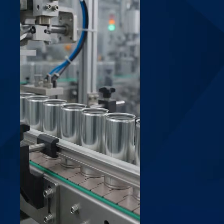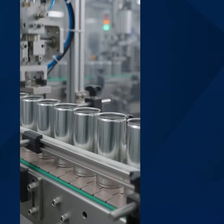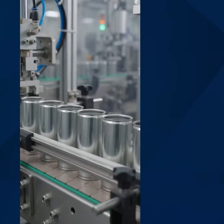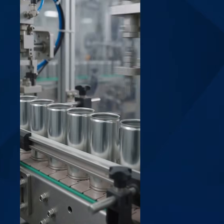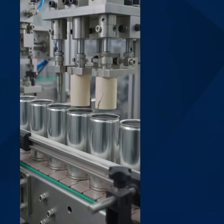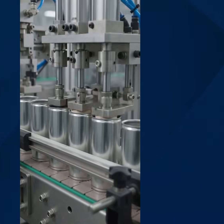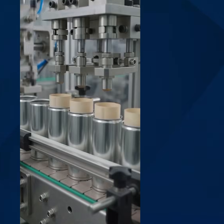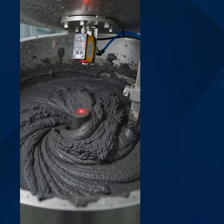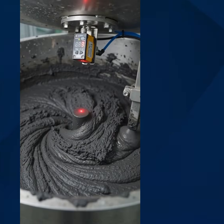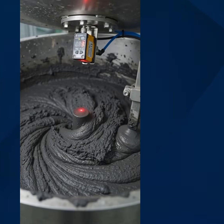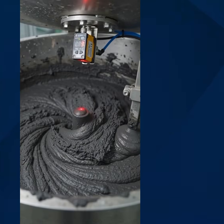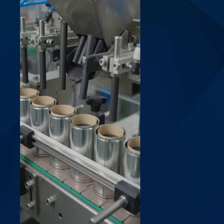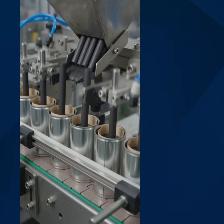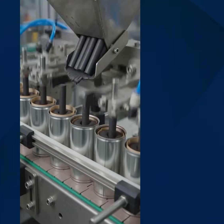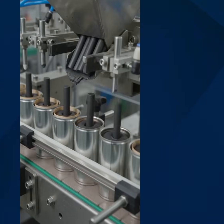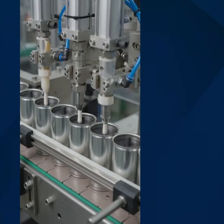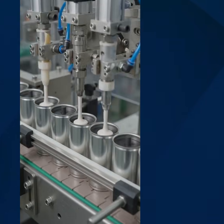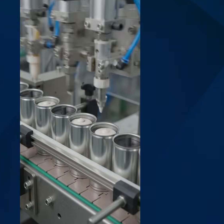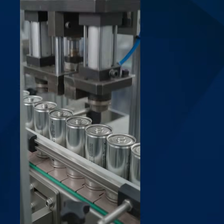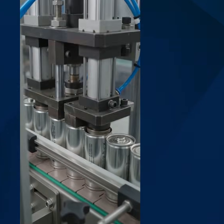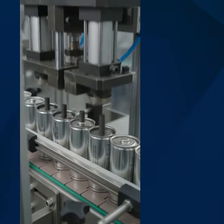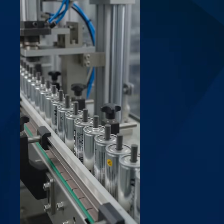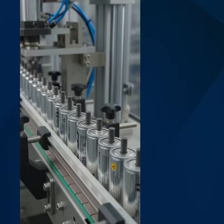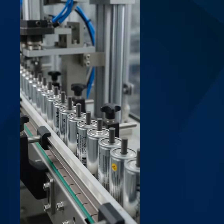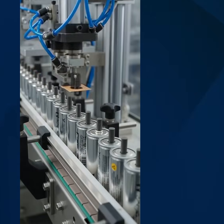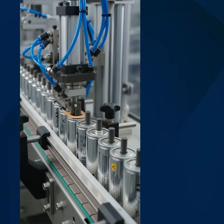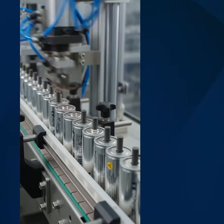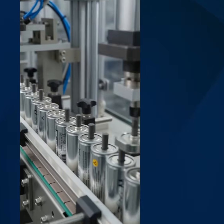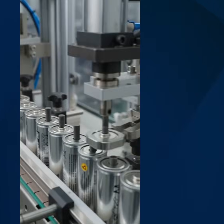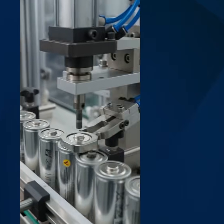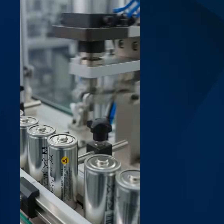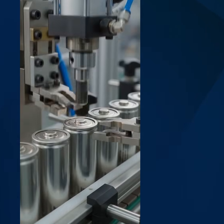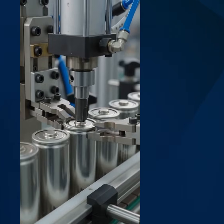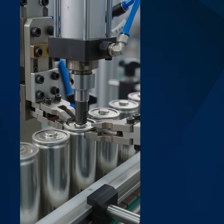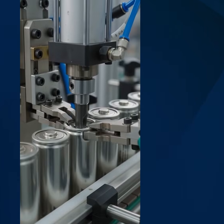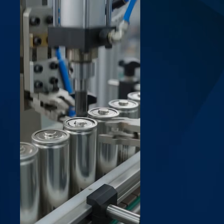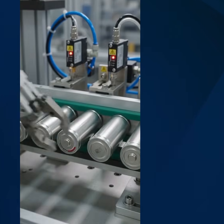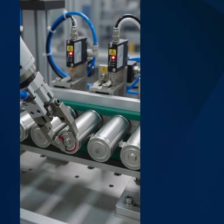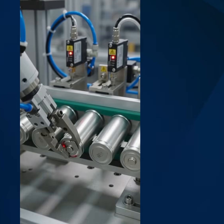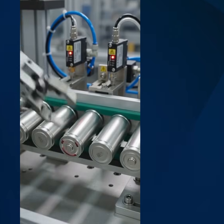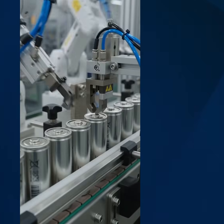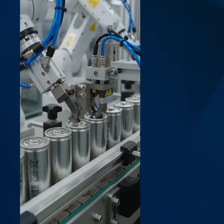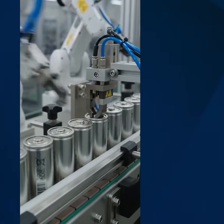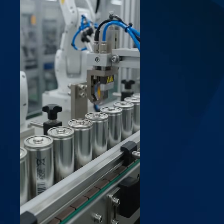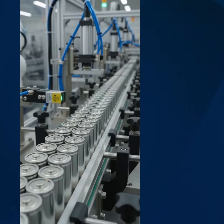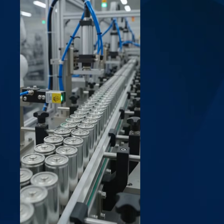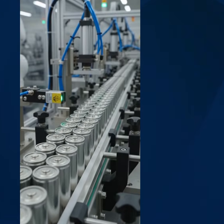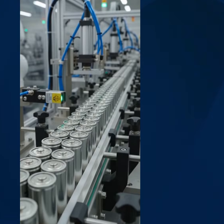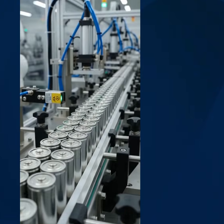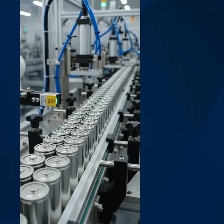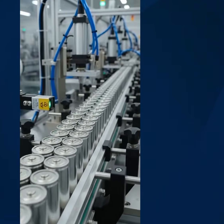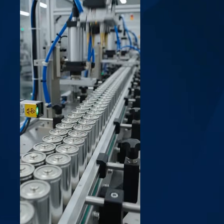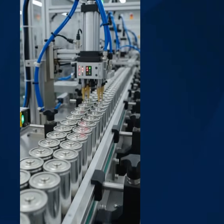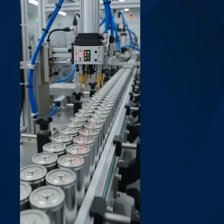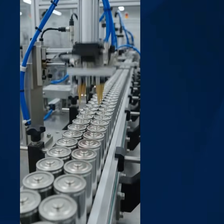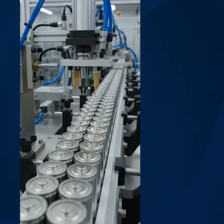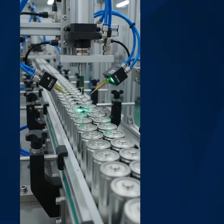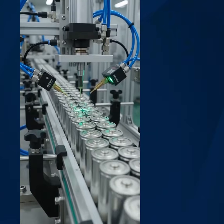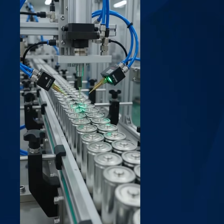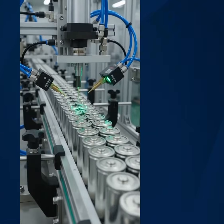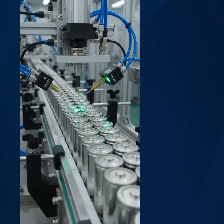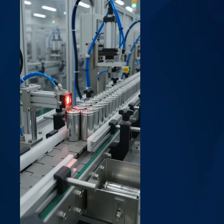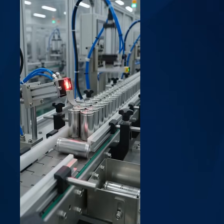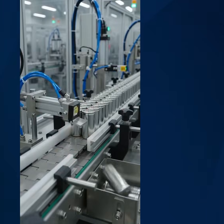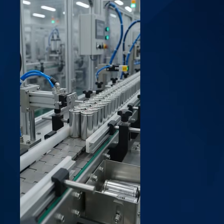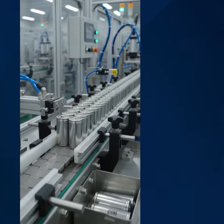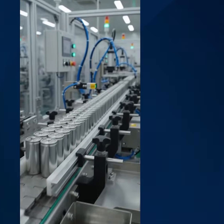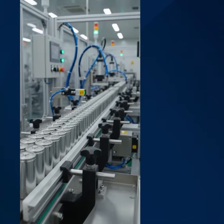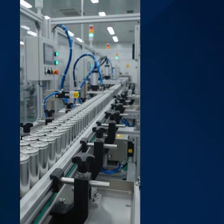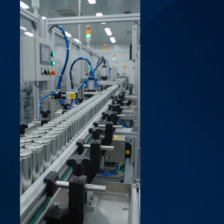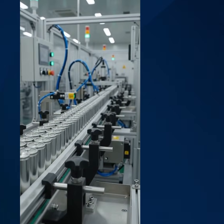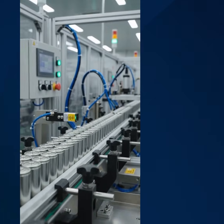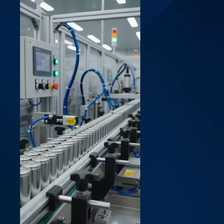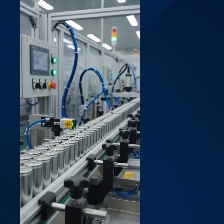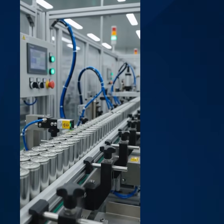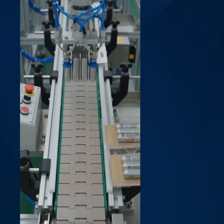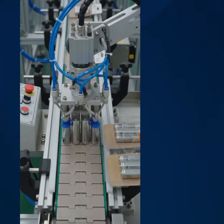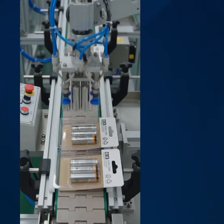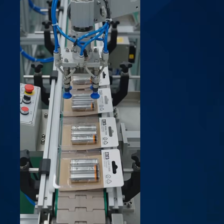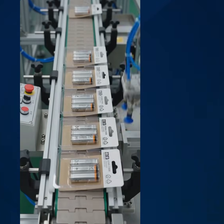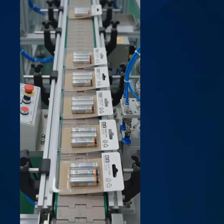inside hands formed. inserted over content.